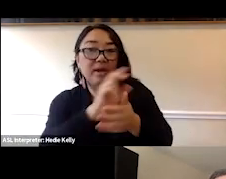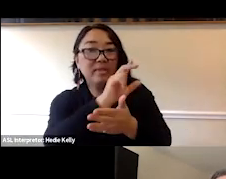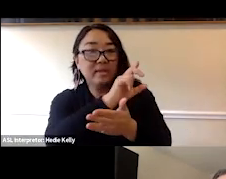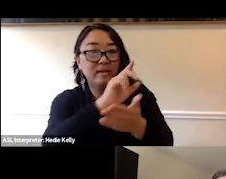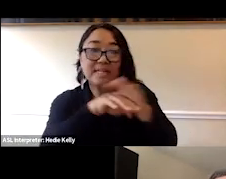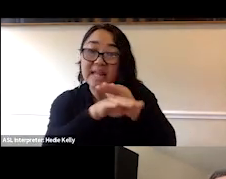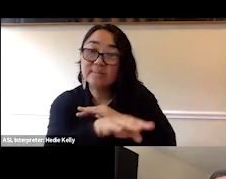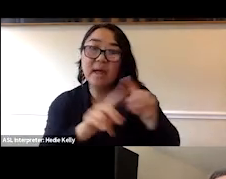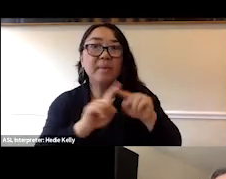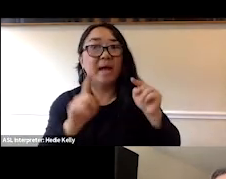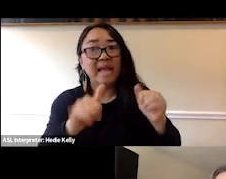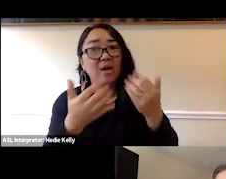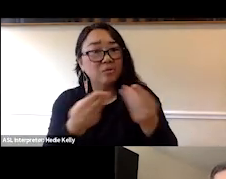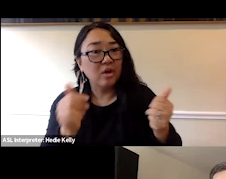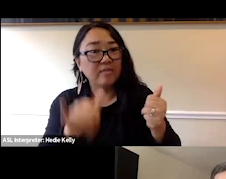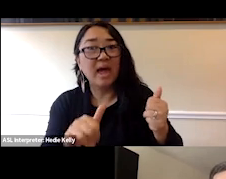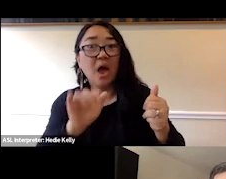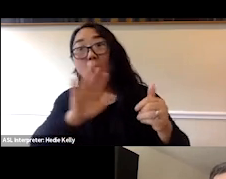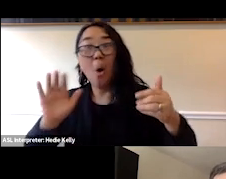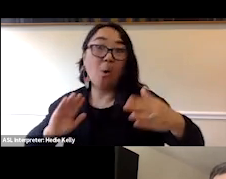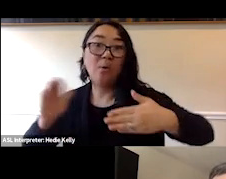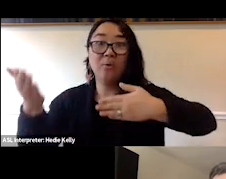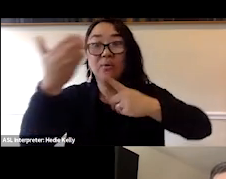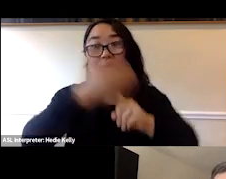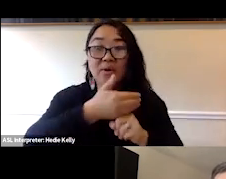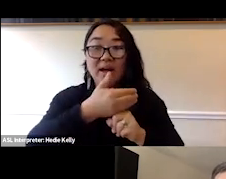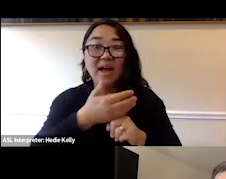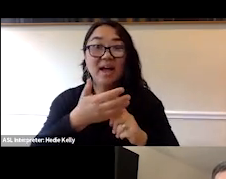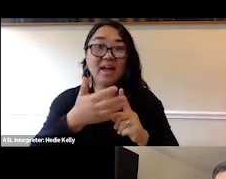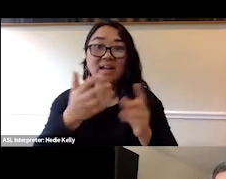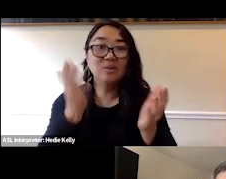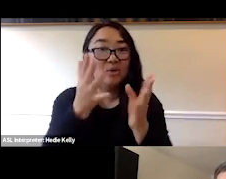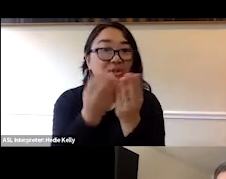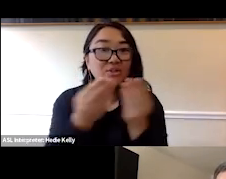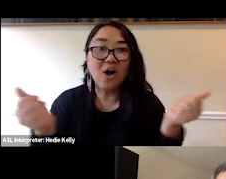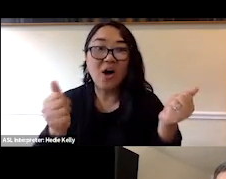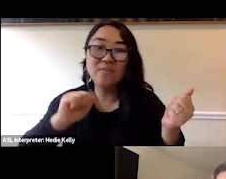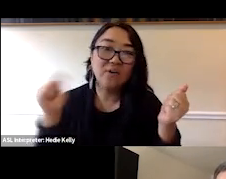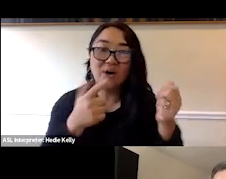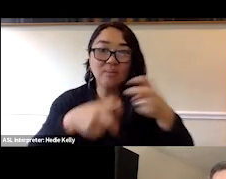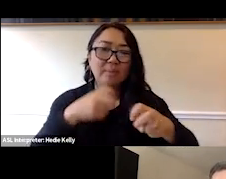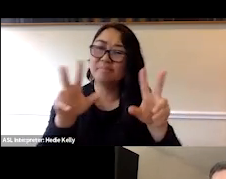So here's an overlay that supposedly is going to solve all your problems. And we all know that that isn't really how it works.